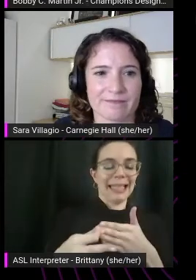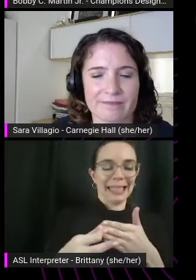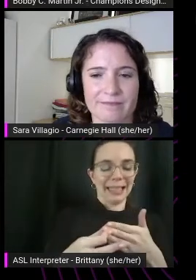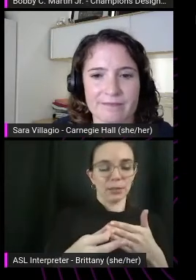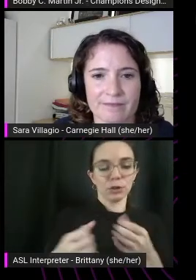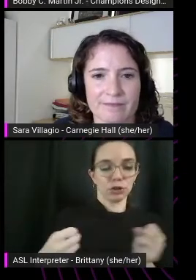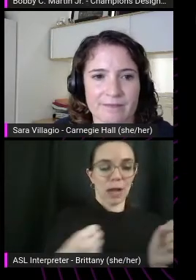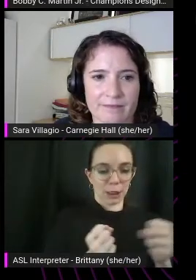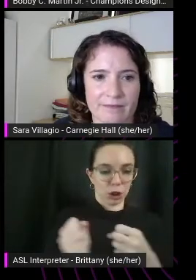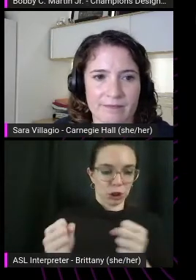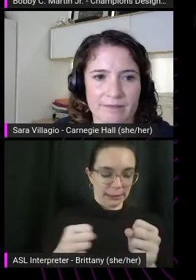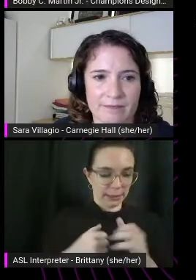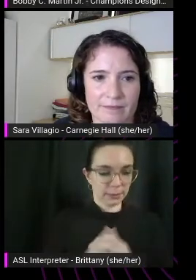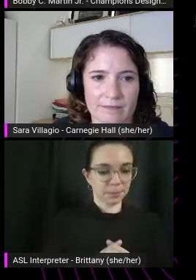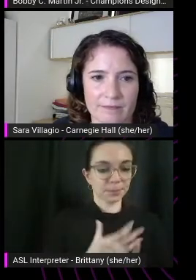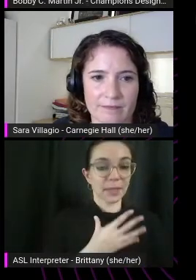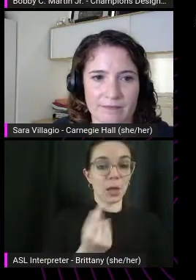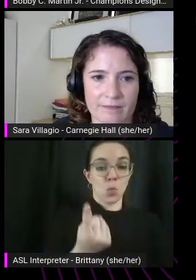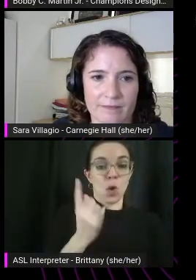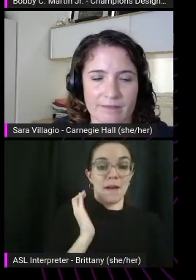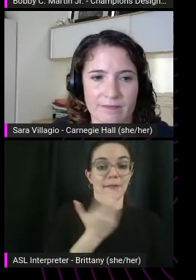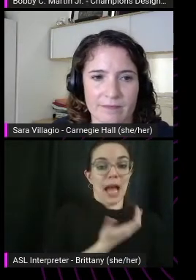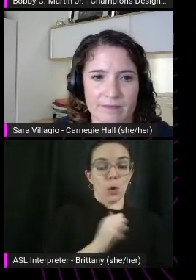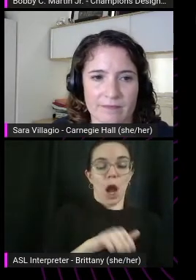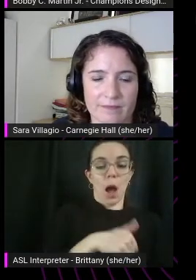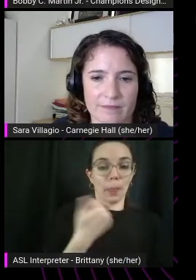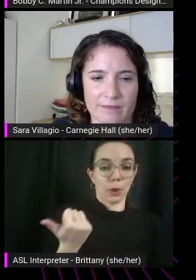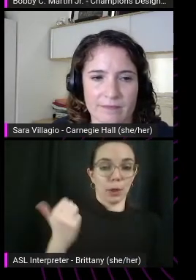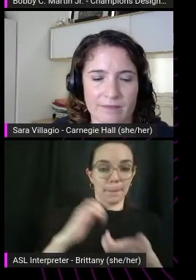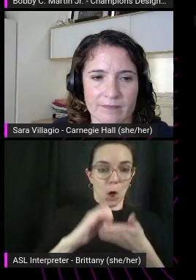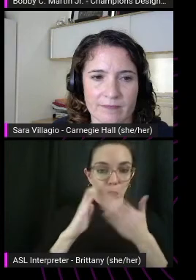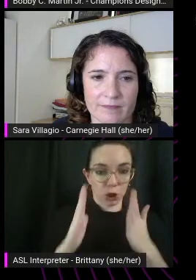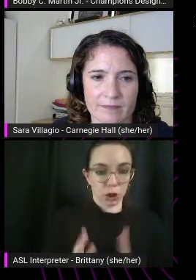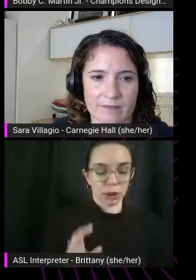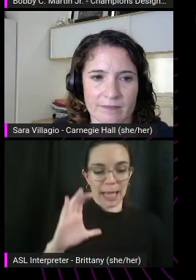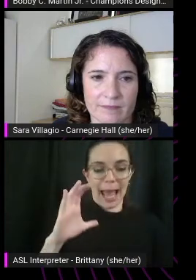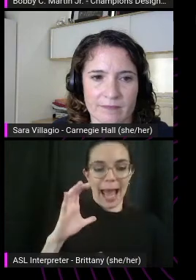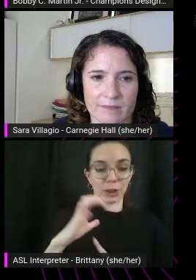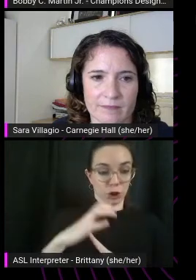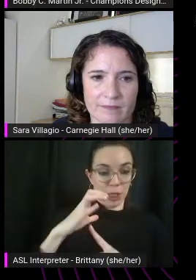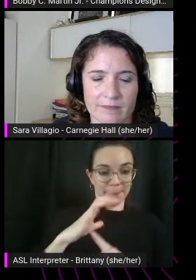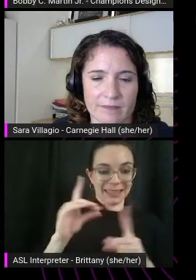as well as one of our other partners, founding partners at Champions, Jennifer Kinon.